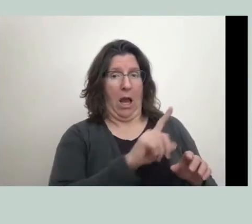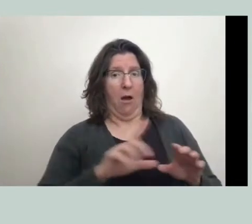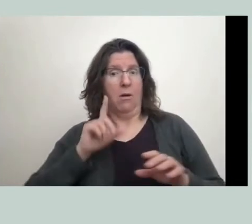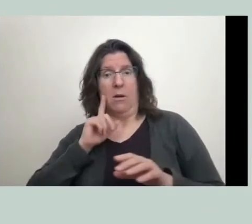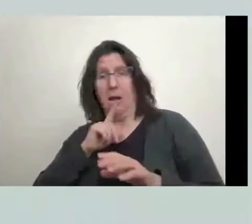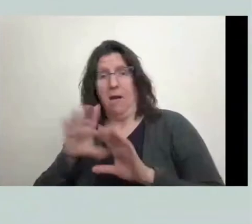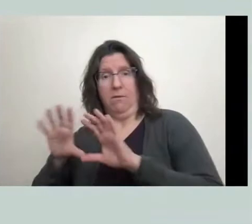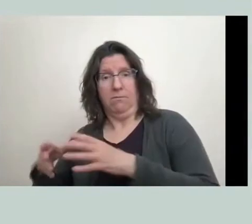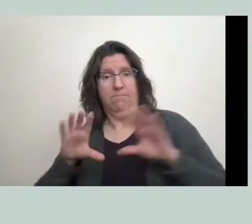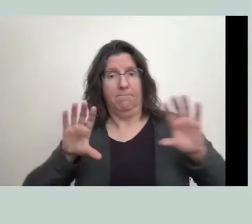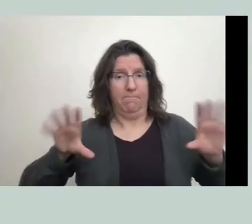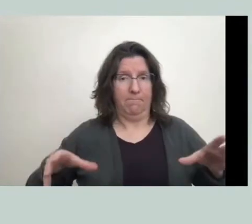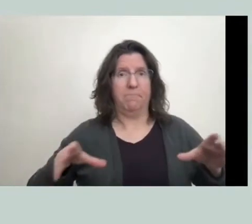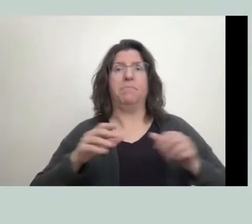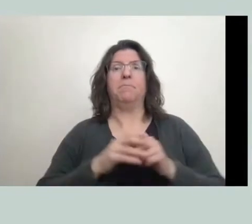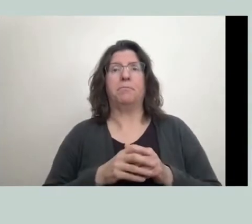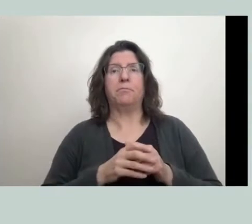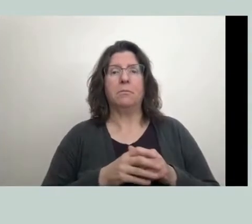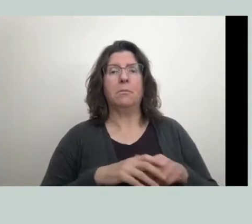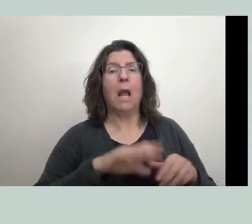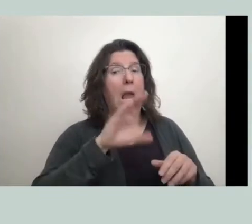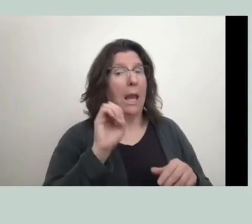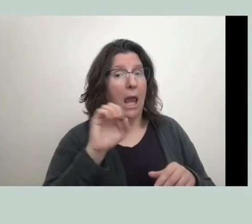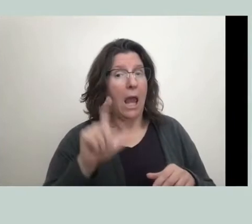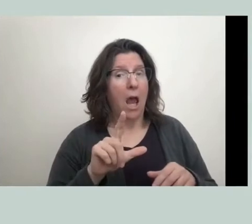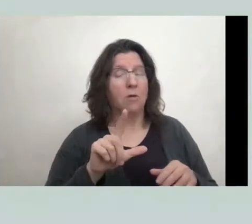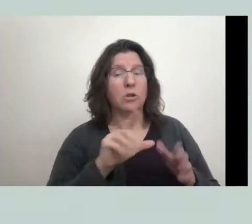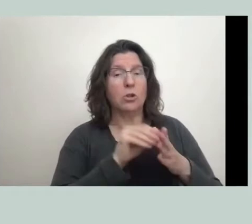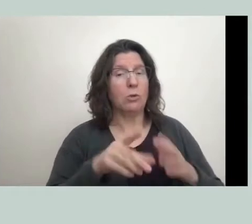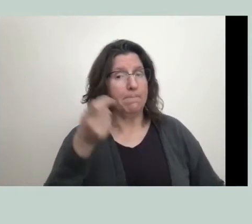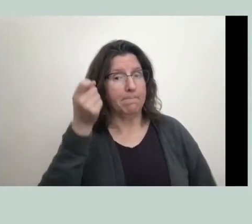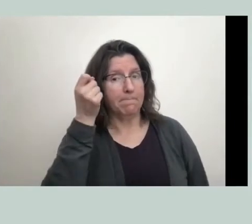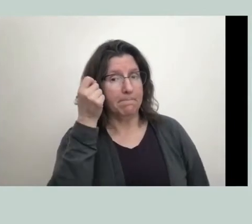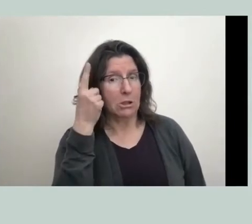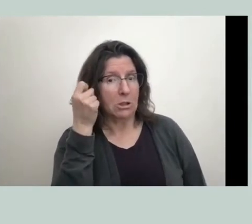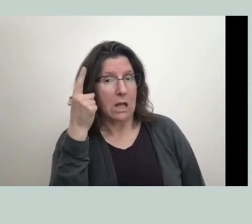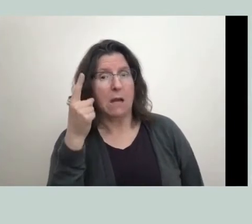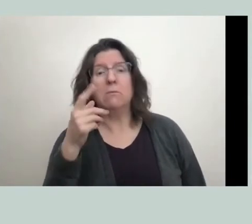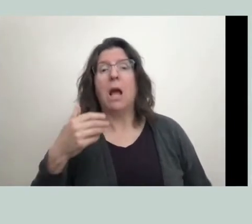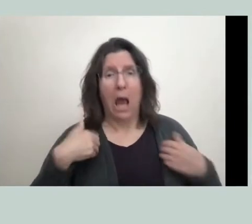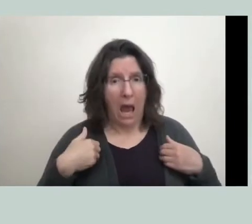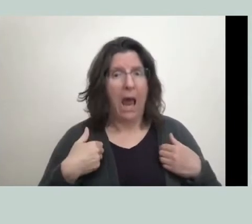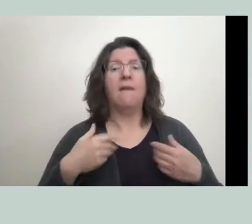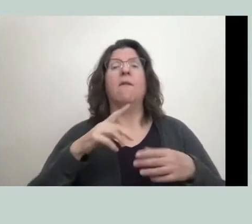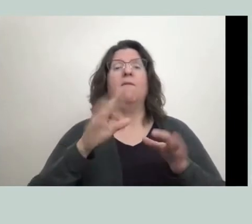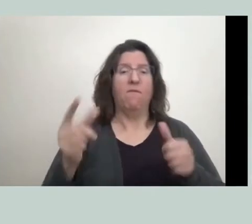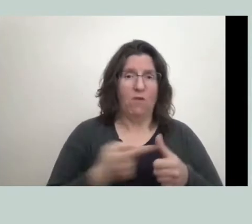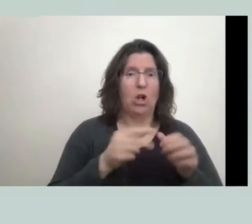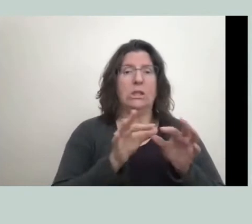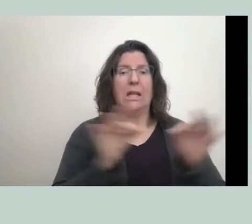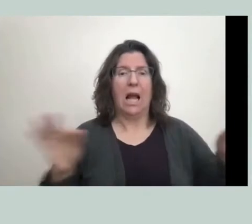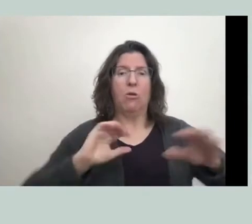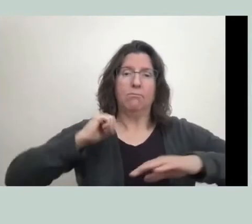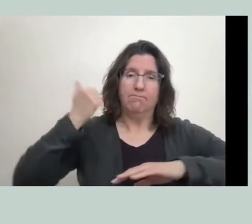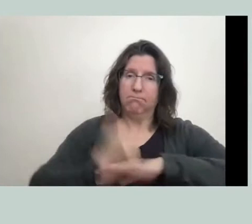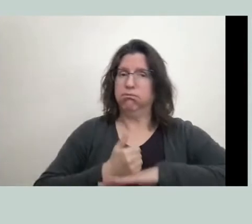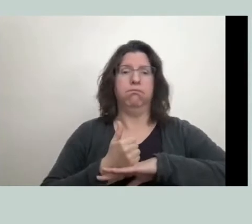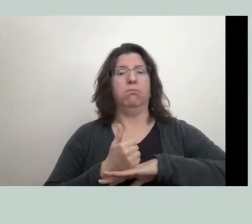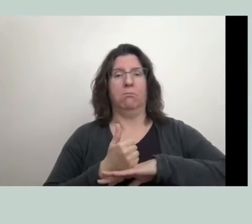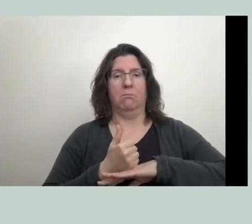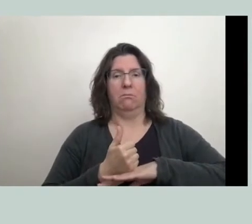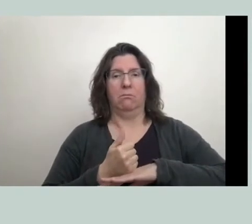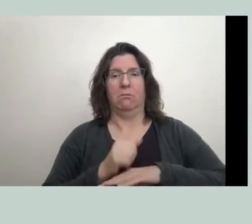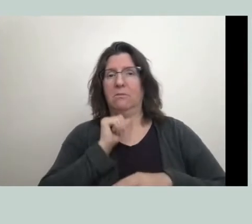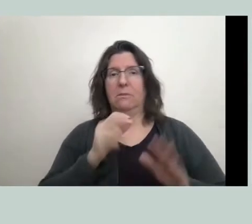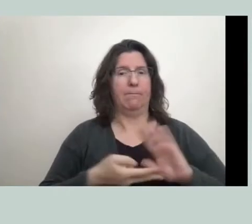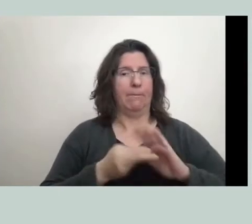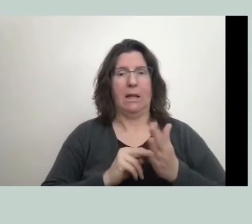Another important difference between the two groups is that EAL students have a well-established first language.